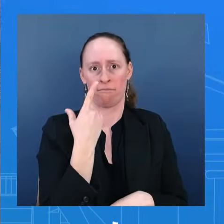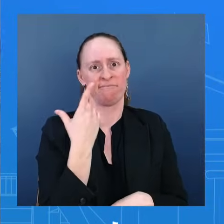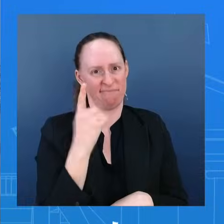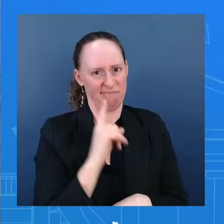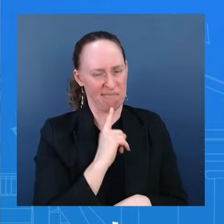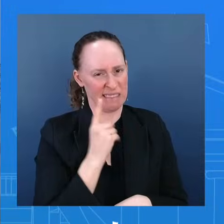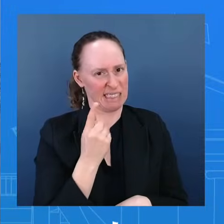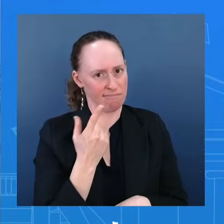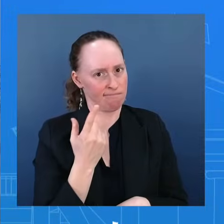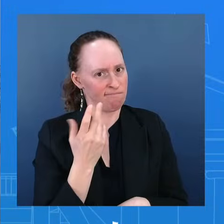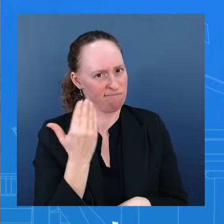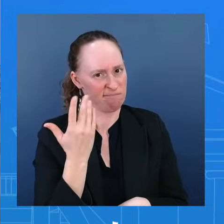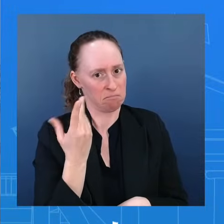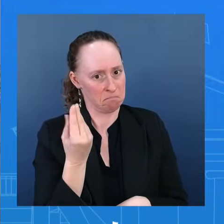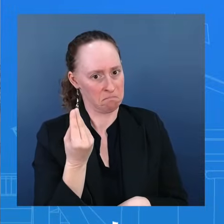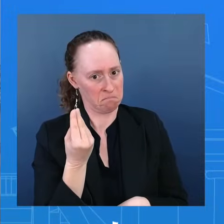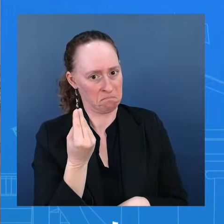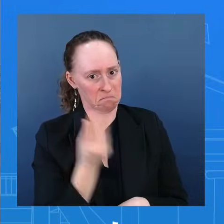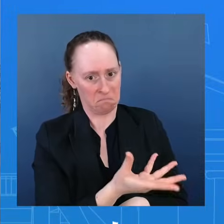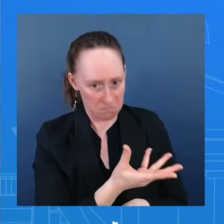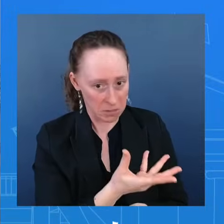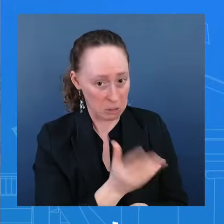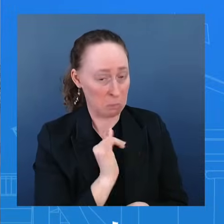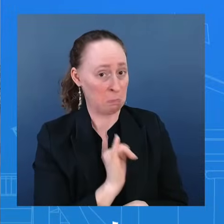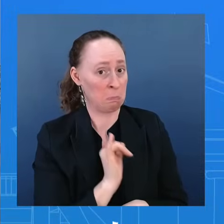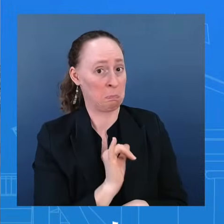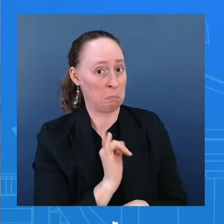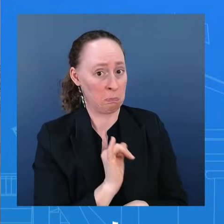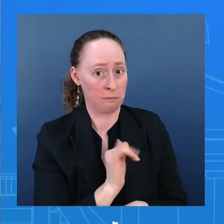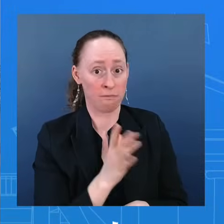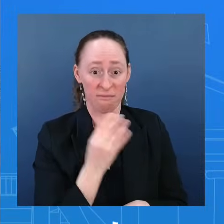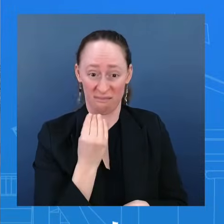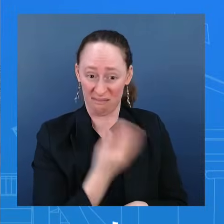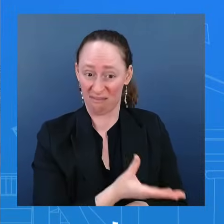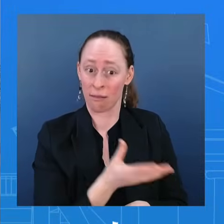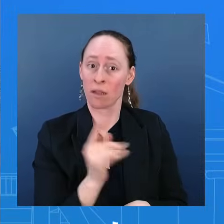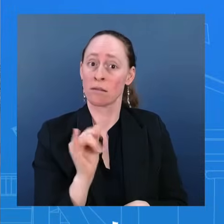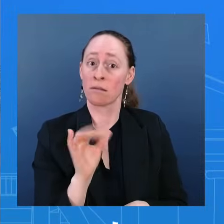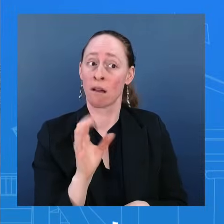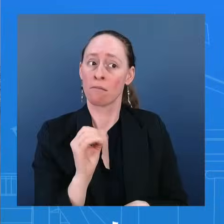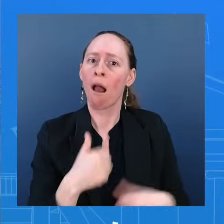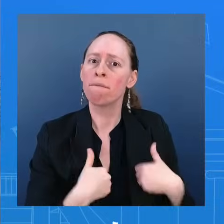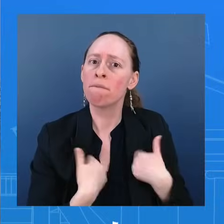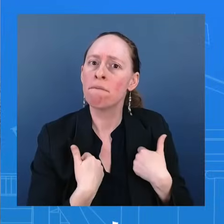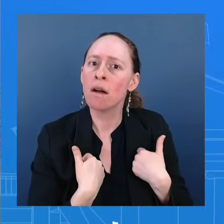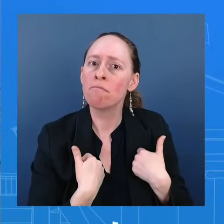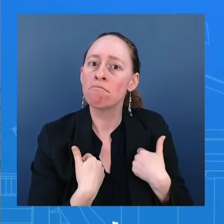that Austin was alive and that he was being treated well. Ms. Jean-Pierre: Yeah. The Press: So, now we don't know any of that.